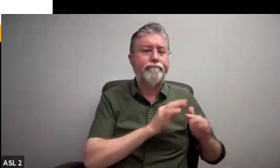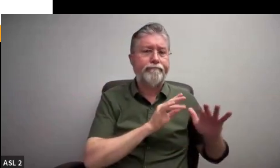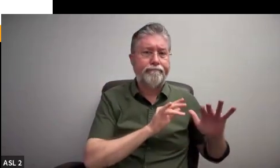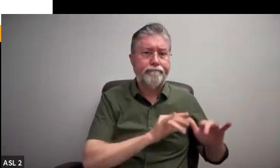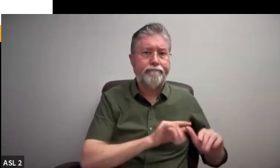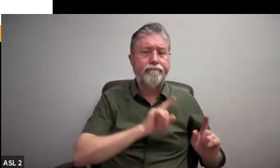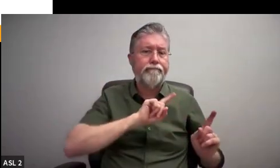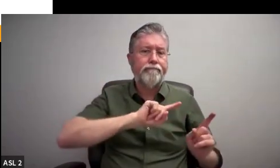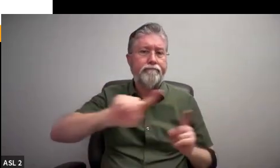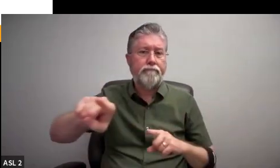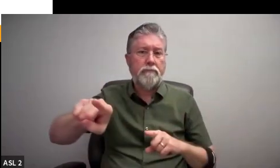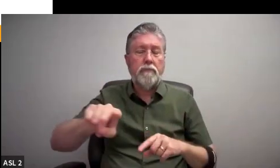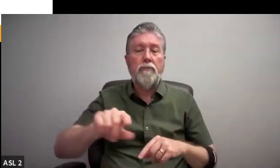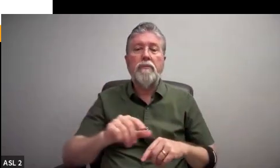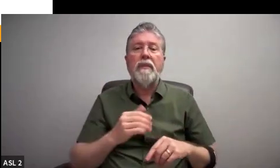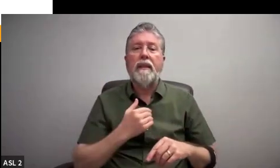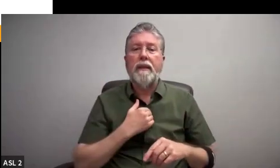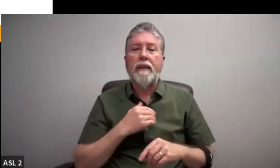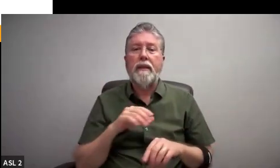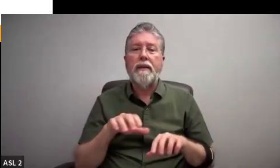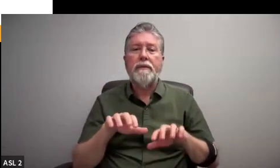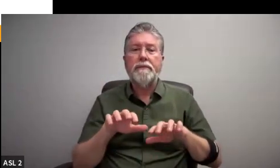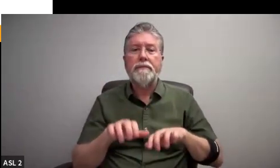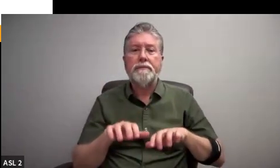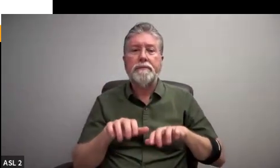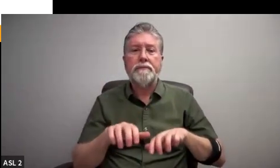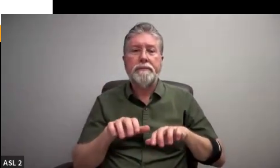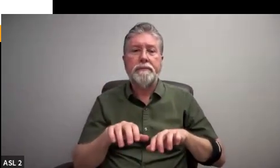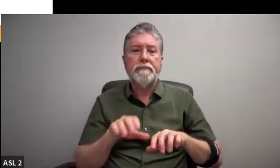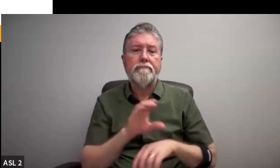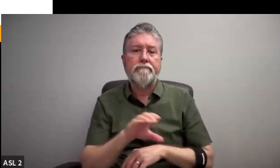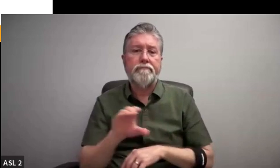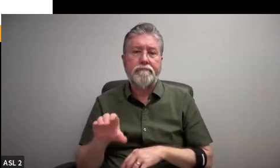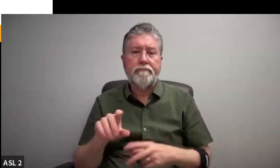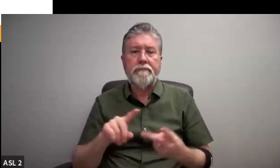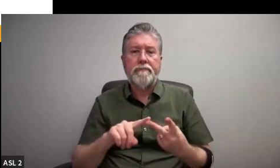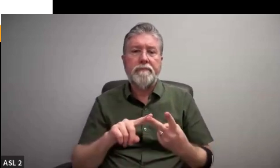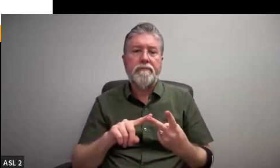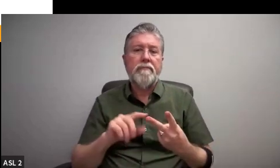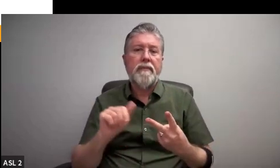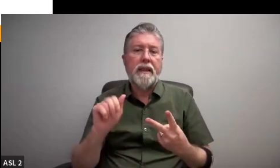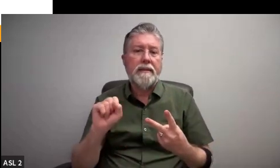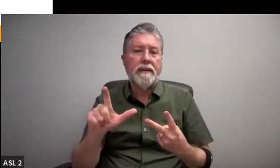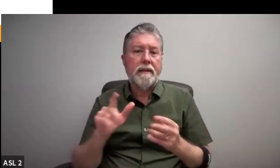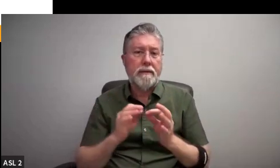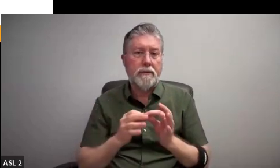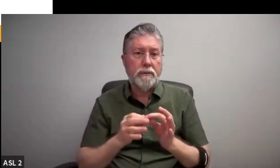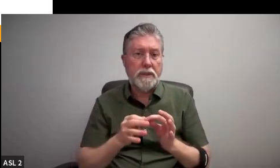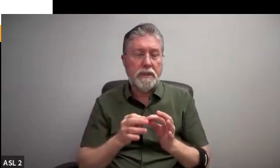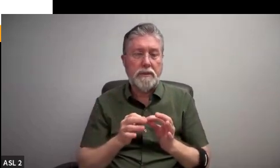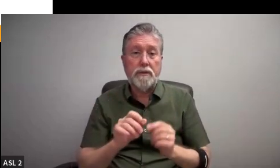CART and ASL services are available. You can go along to the bottom of your Zoom screen,